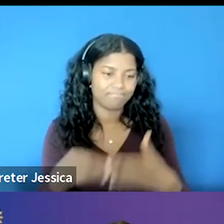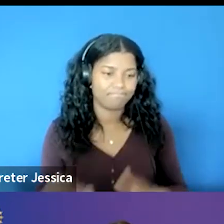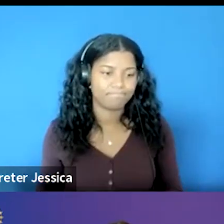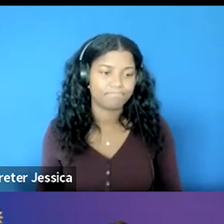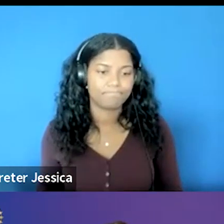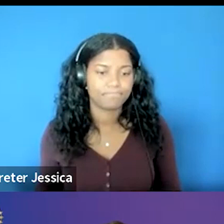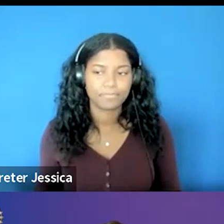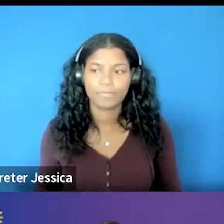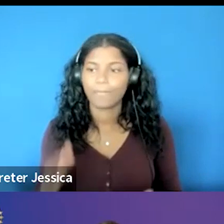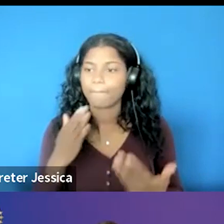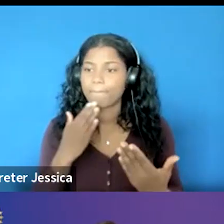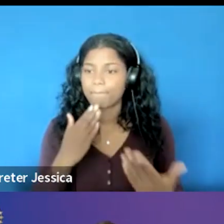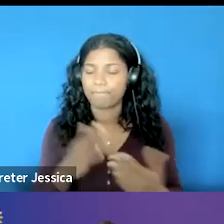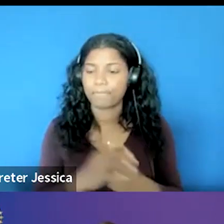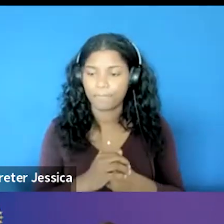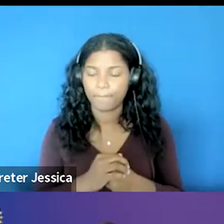Manju Hingorani: I think you just have to make sure